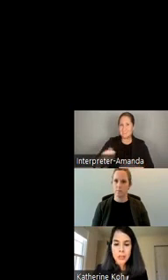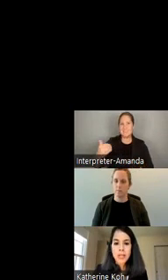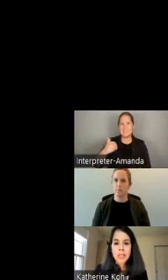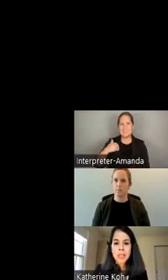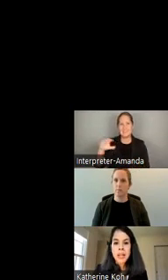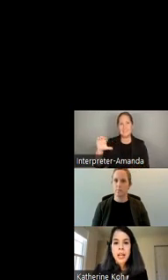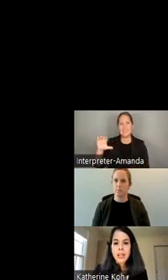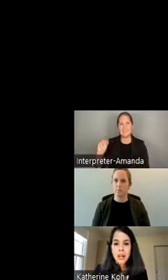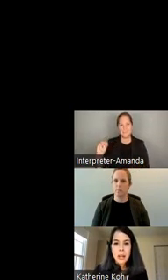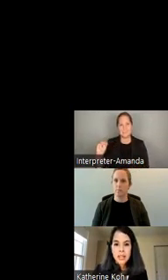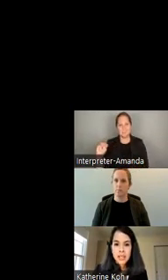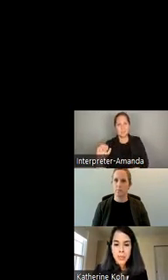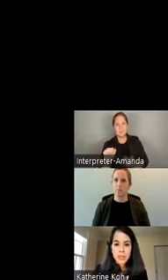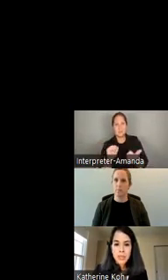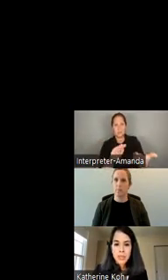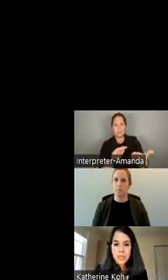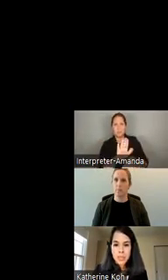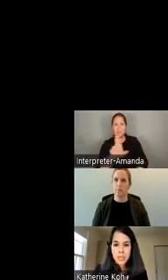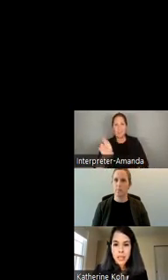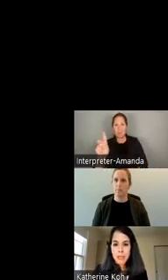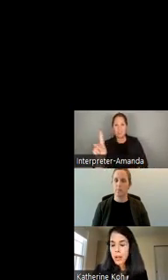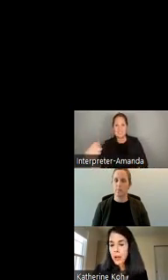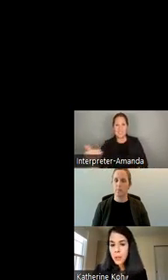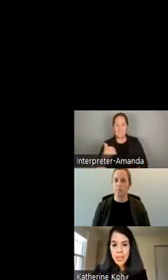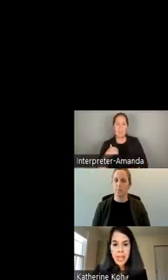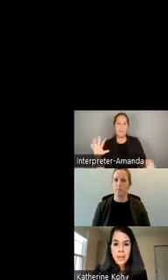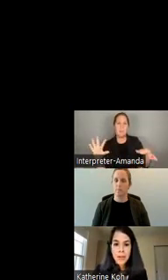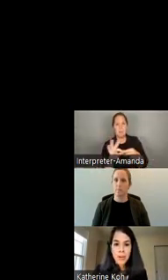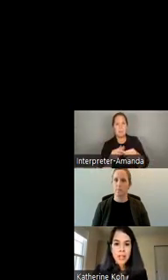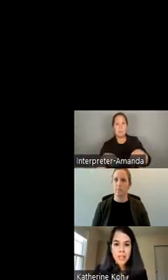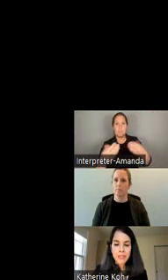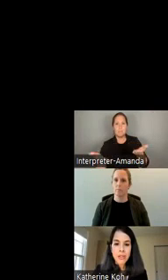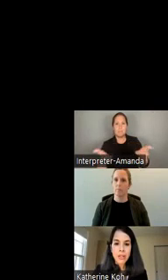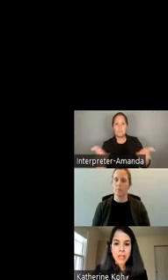risk and links them up with services and uh with the aim of preventing them from falling